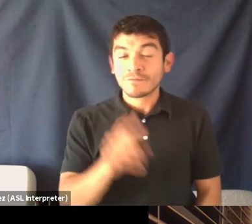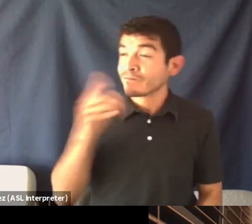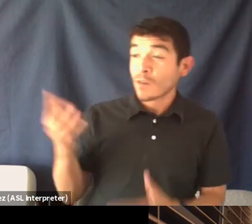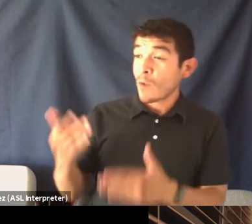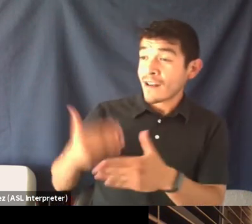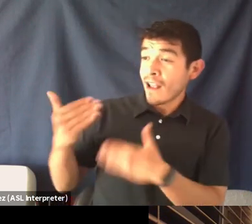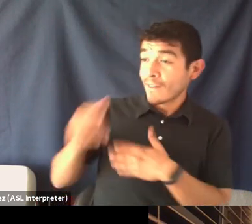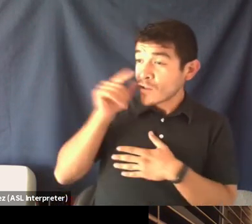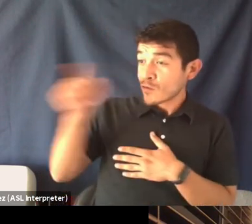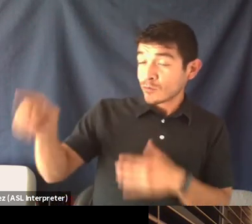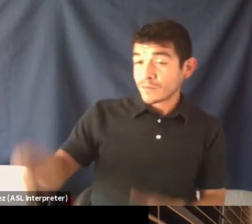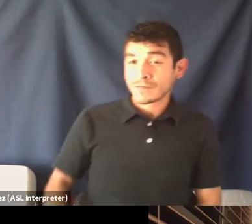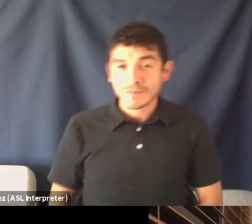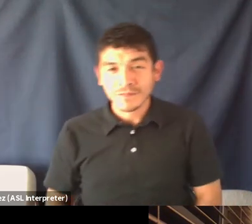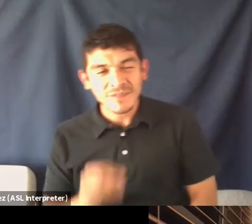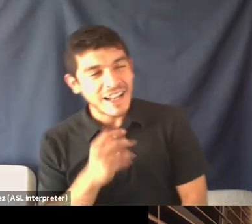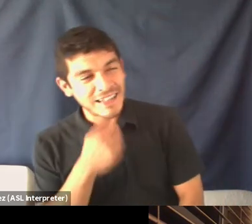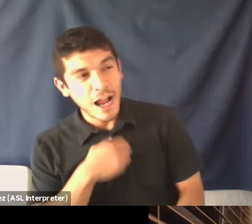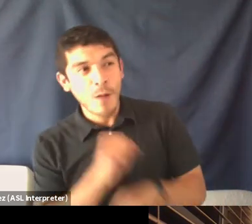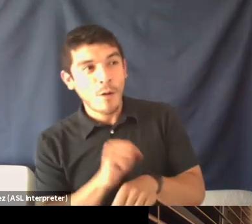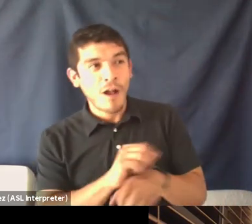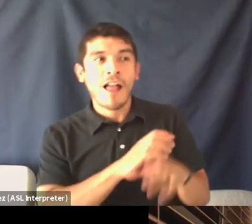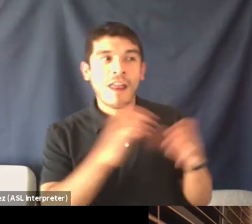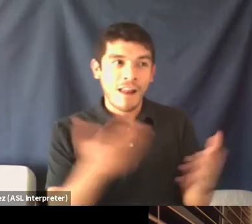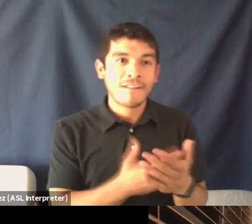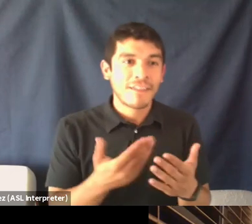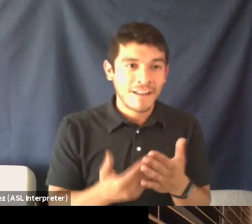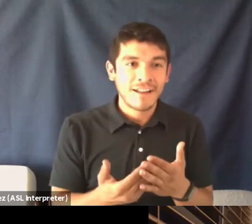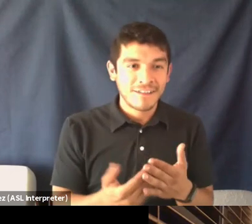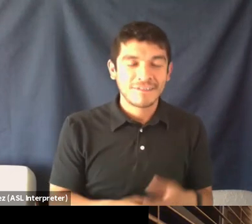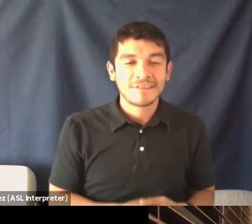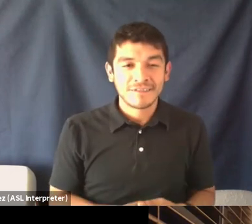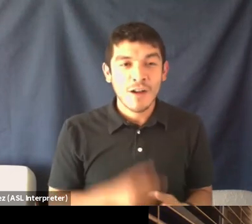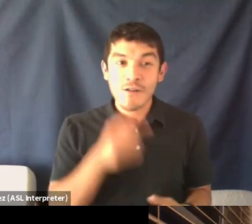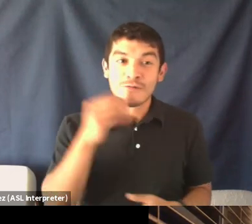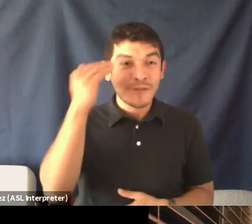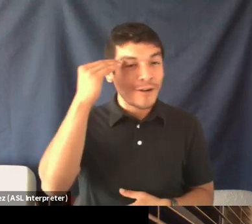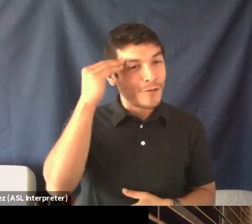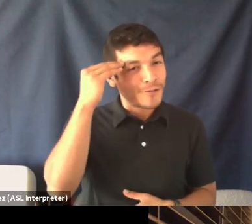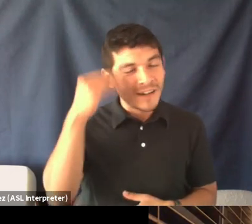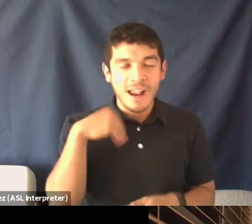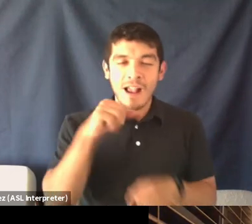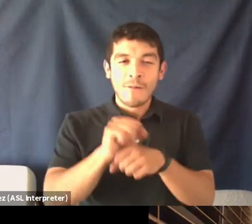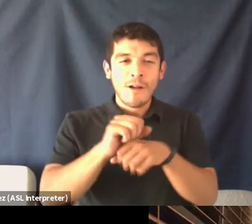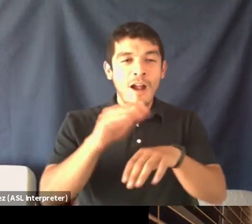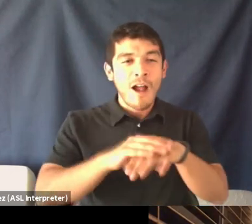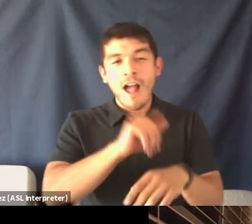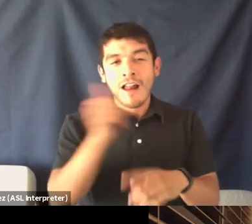Oh, man, I'm working on a bunch of stuff. I bet. Who knows? I'm working on another documentary project